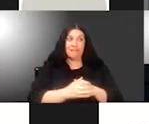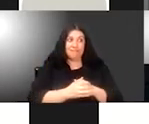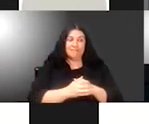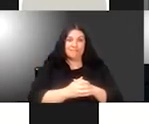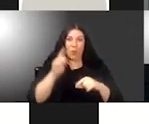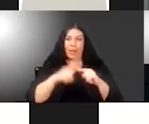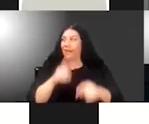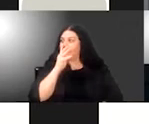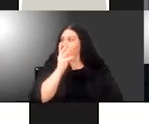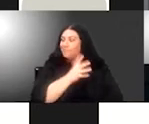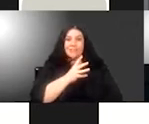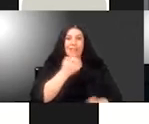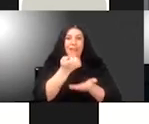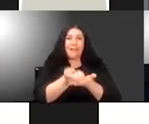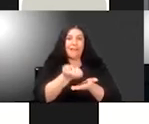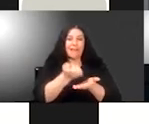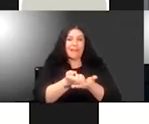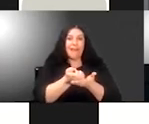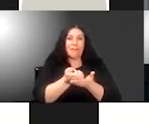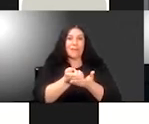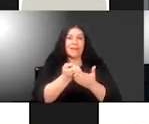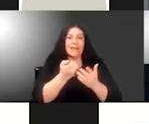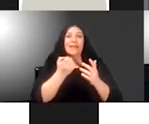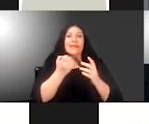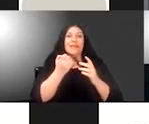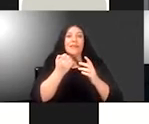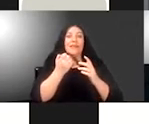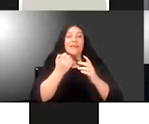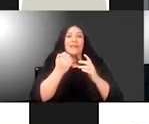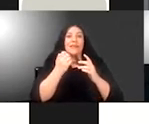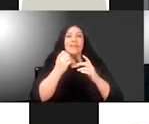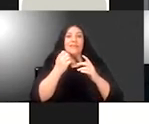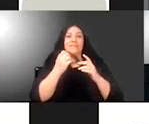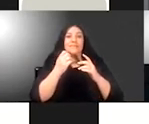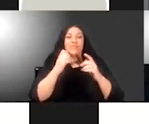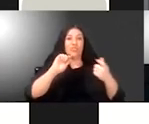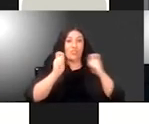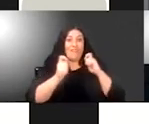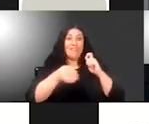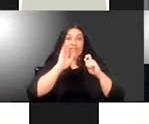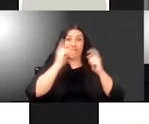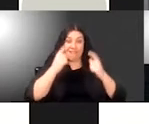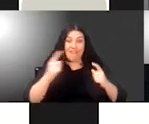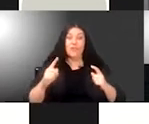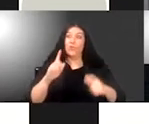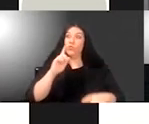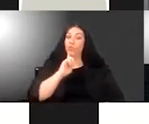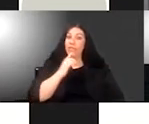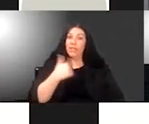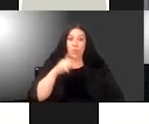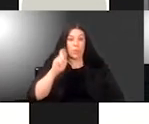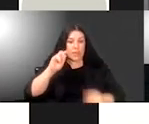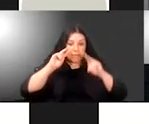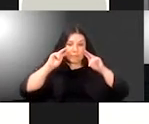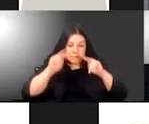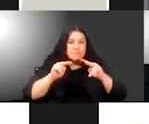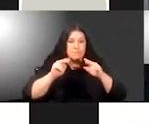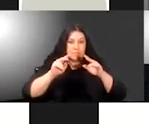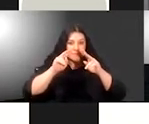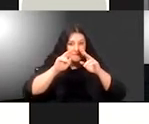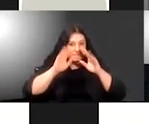Our society is going through very significant changes right now. I think we can't deny the economic implications that are happening, and I think we're going to have to really be paying close attention and actively working to ensure that as things are being resurrected and redeveloped.